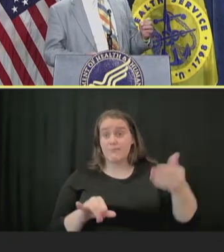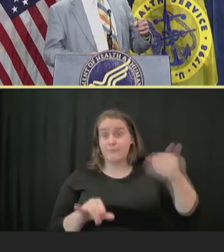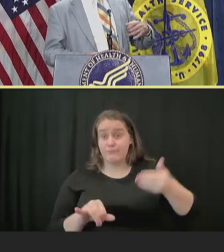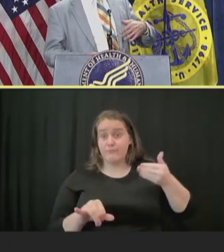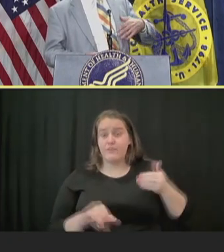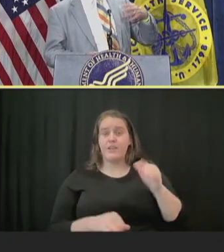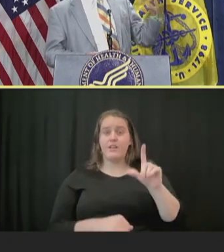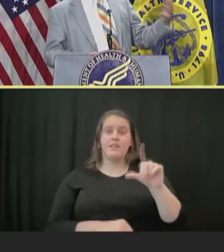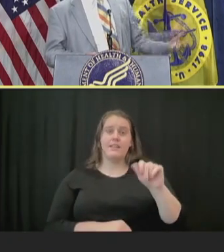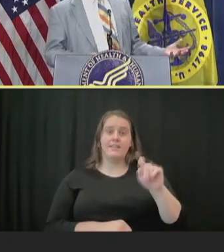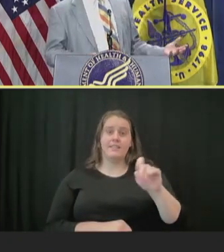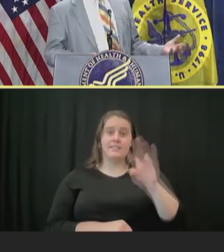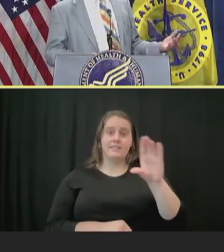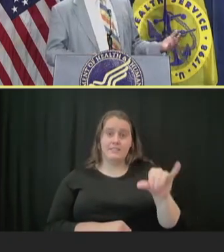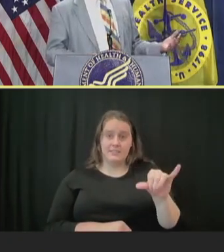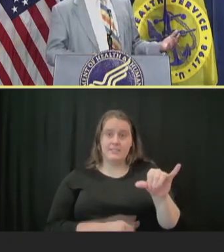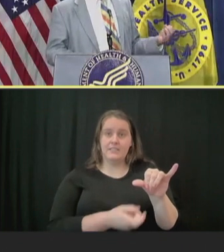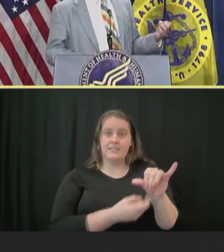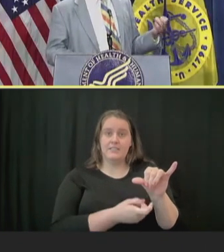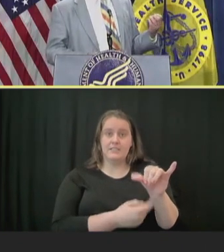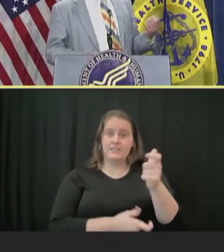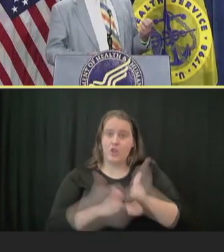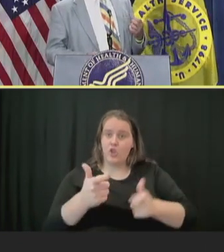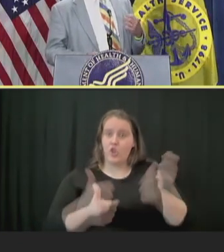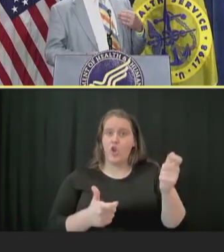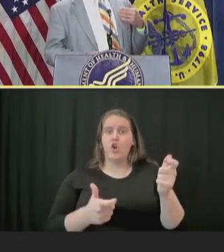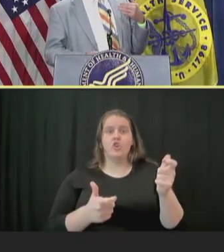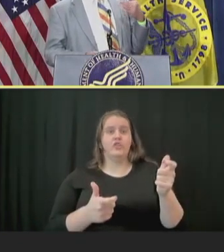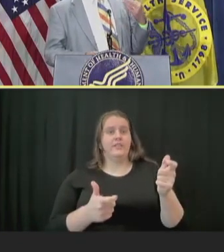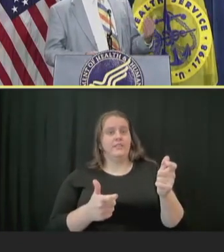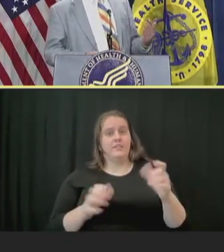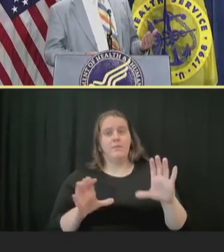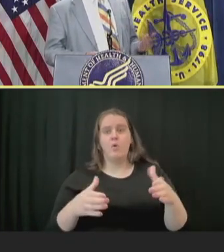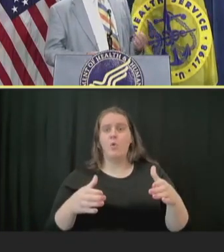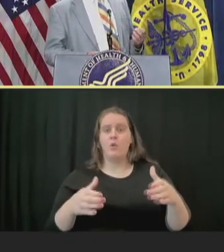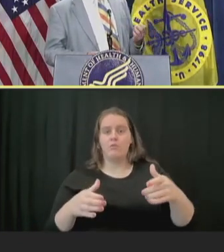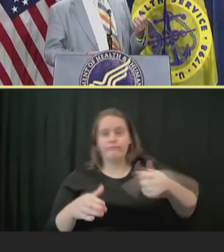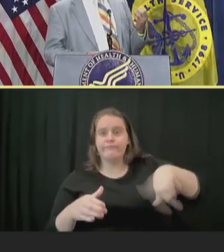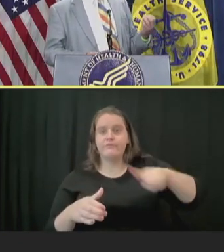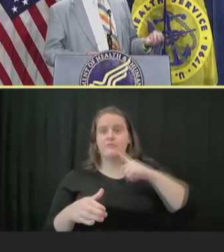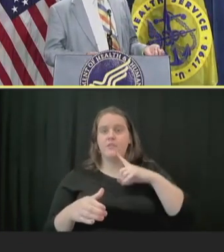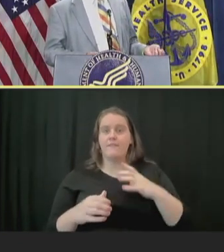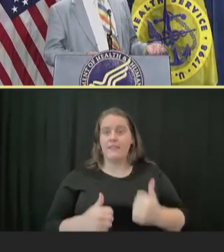largest reservoir of the organism. So, that's definitely something we need to focus on for